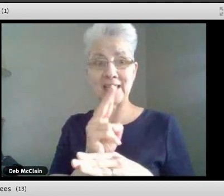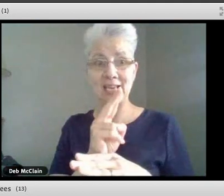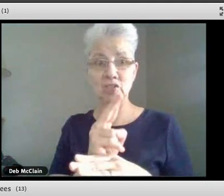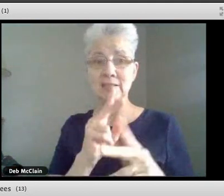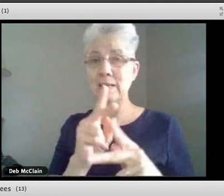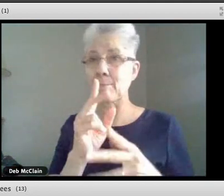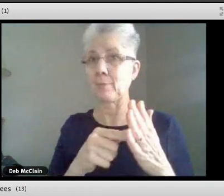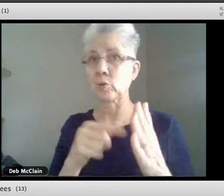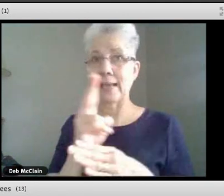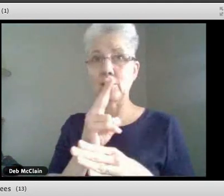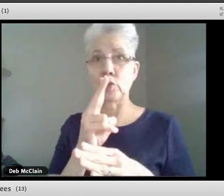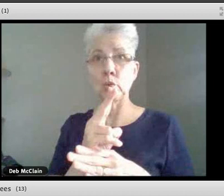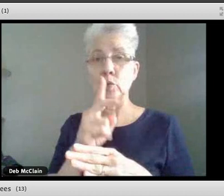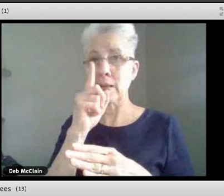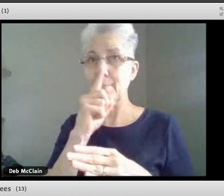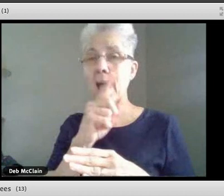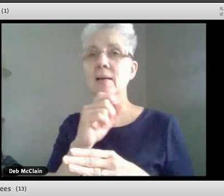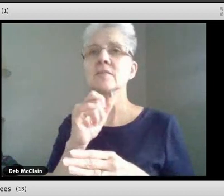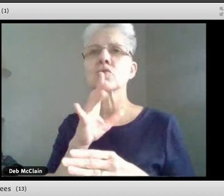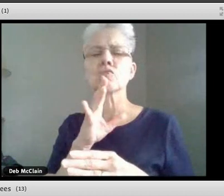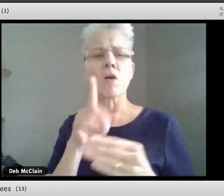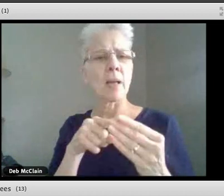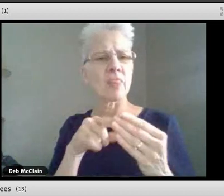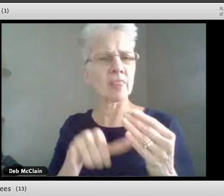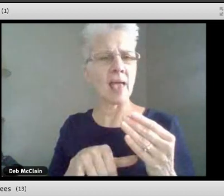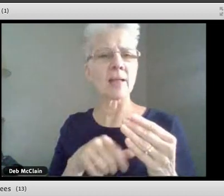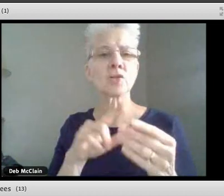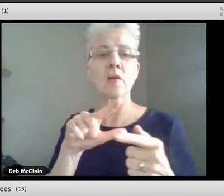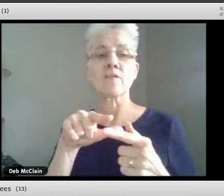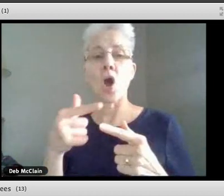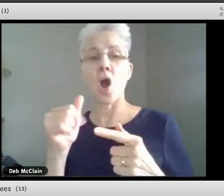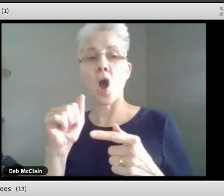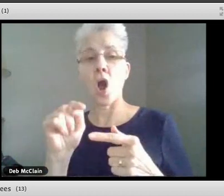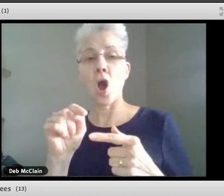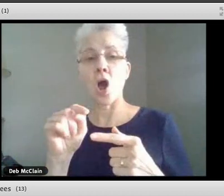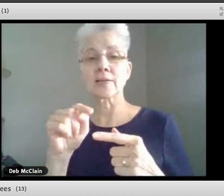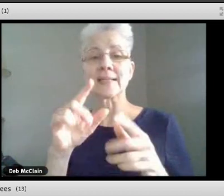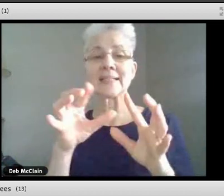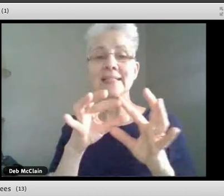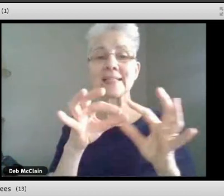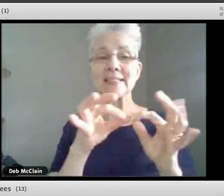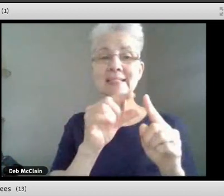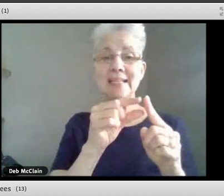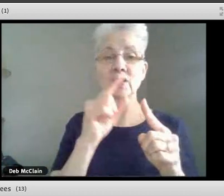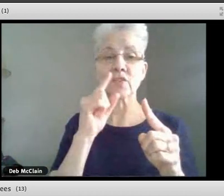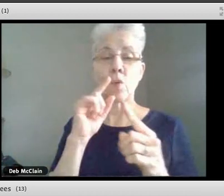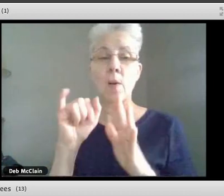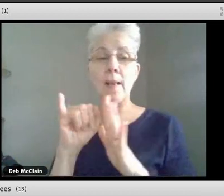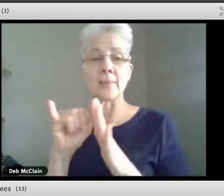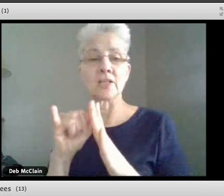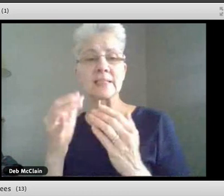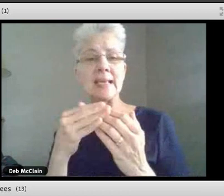Do you have alt text for images, easy-to-read plain language without jargon, clearly defined headings?